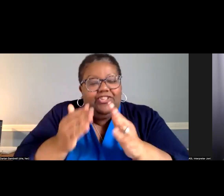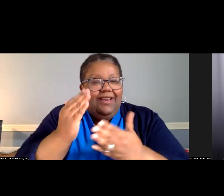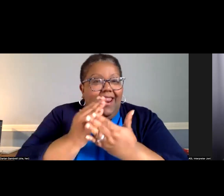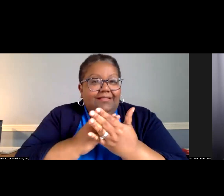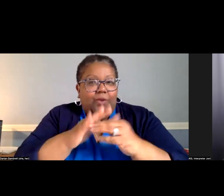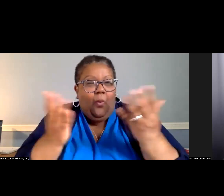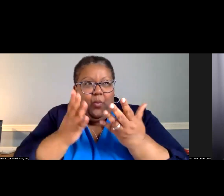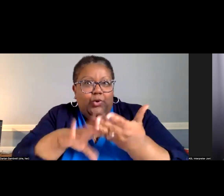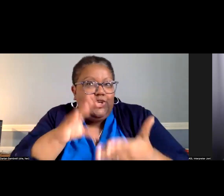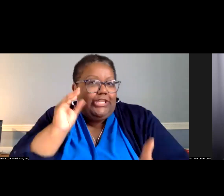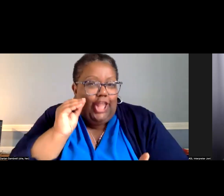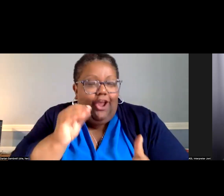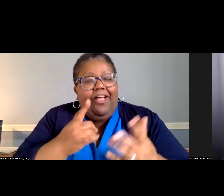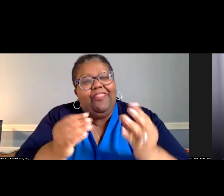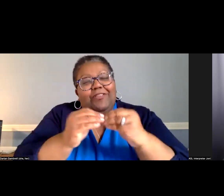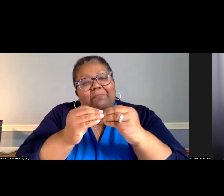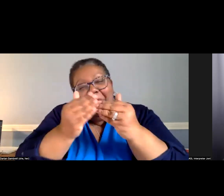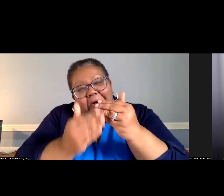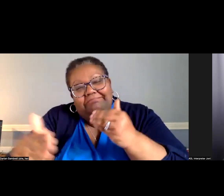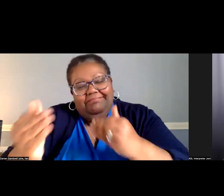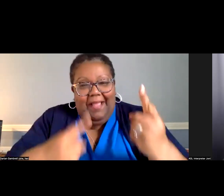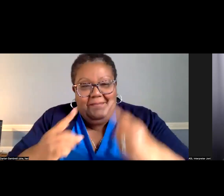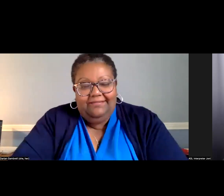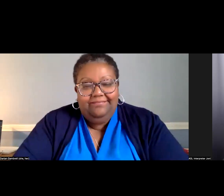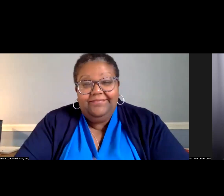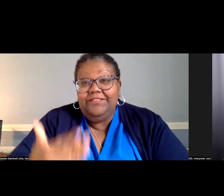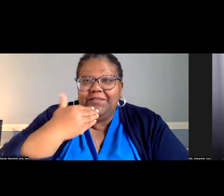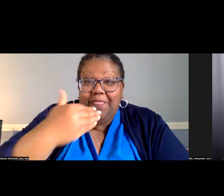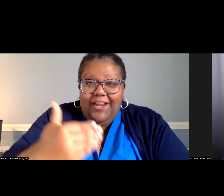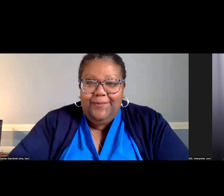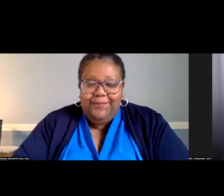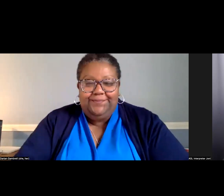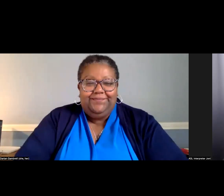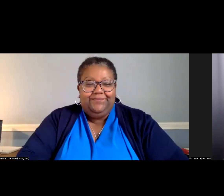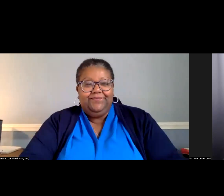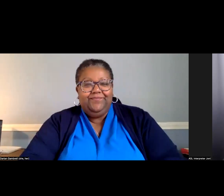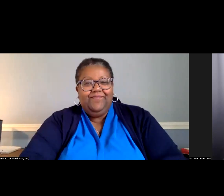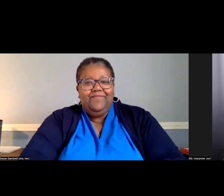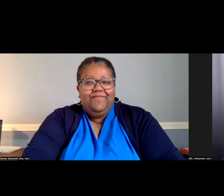like? and so just a little bit of a lesson on what's more to come so thank you so